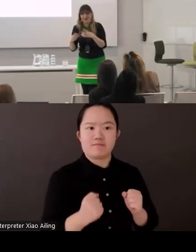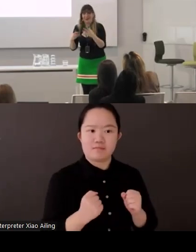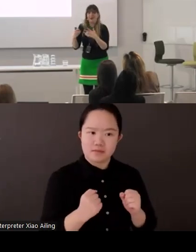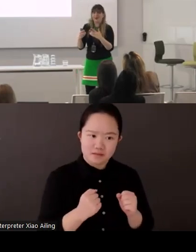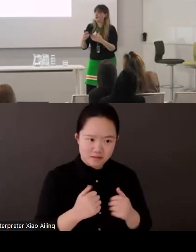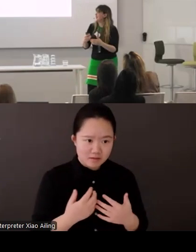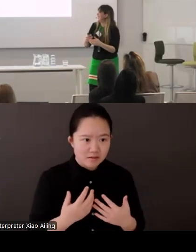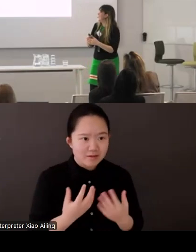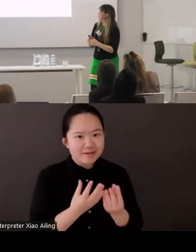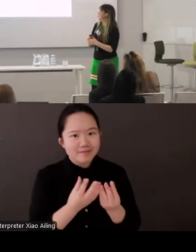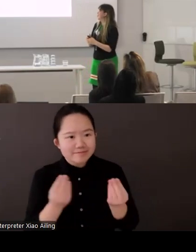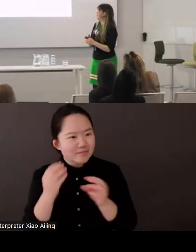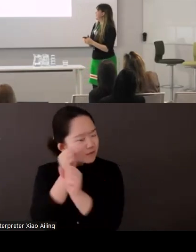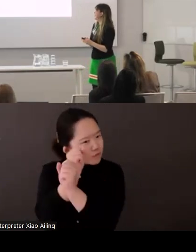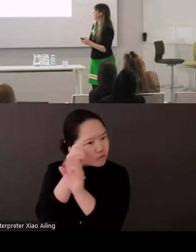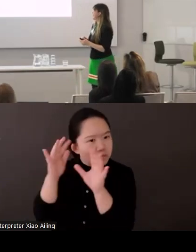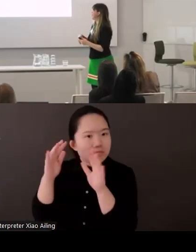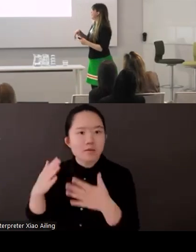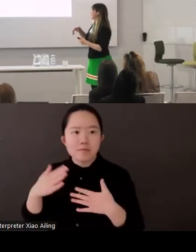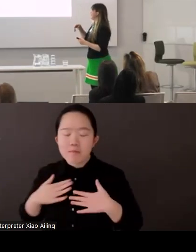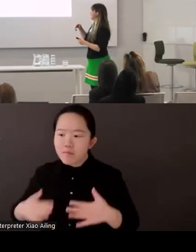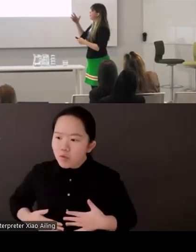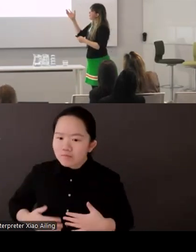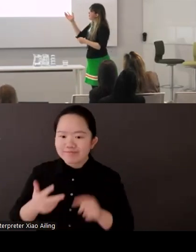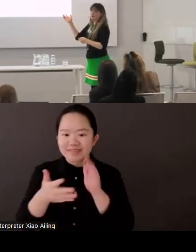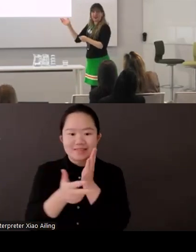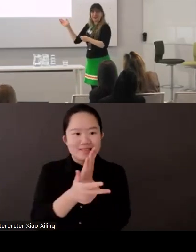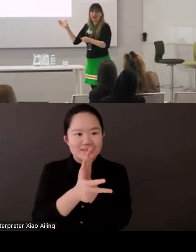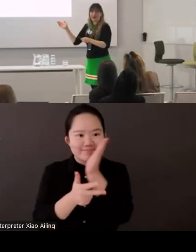whole other way, for example, that my body is a battleground.